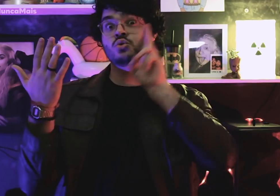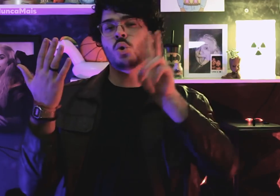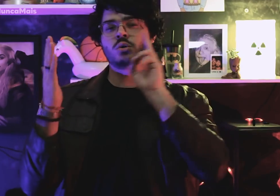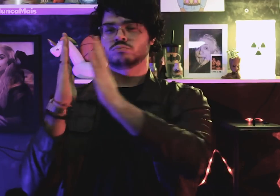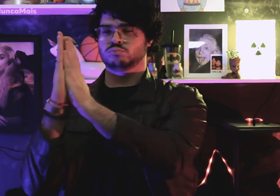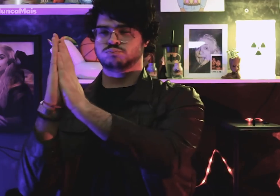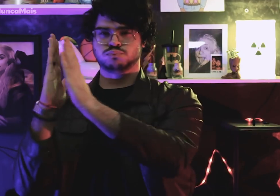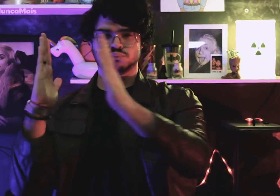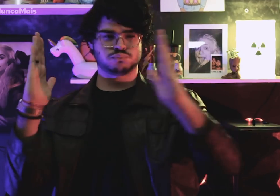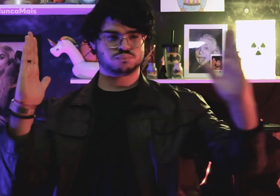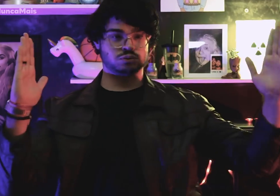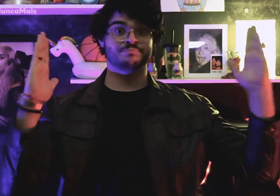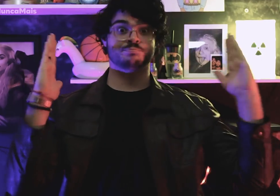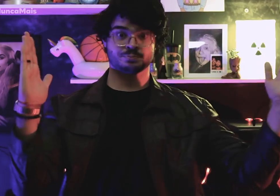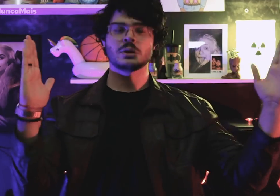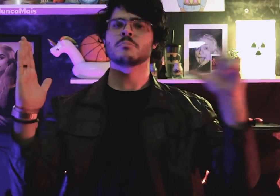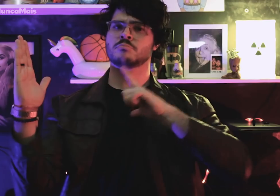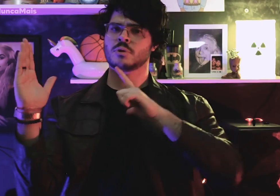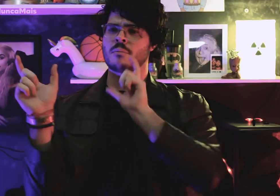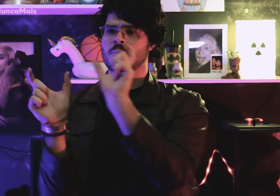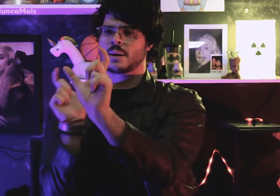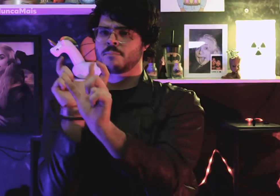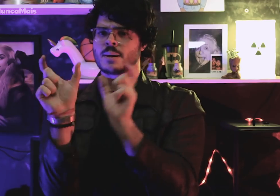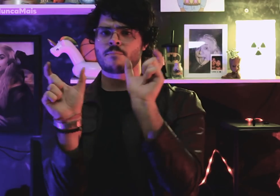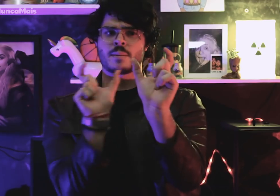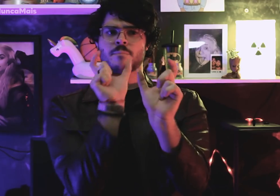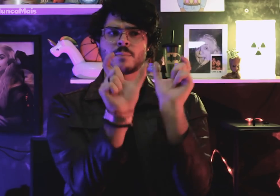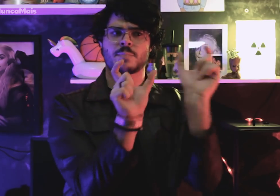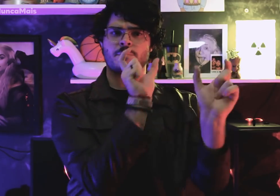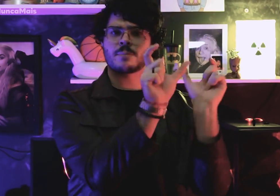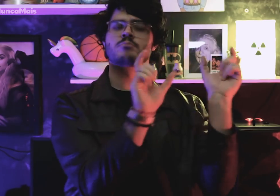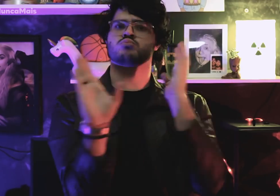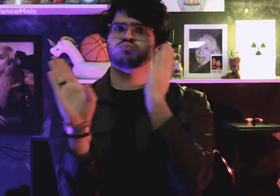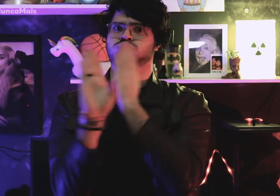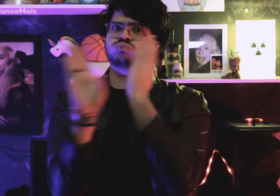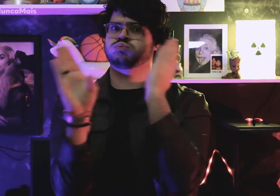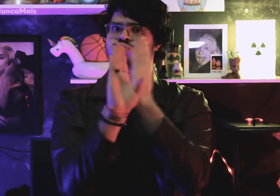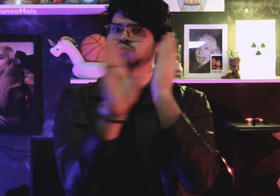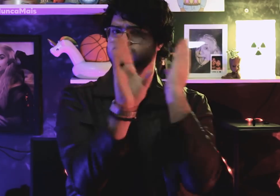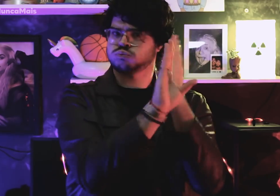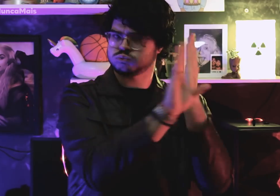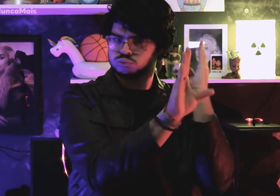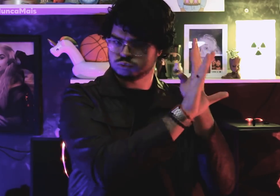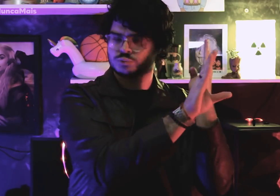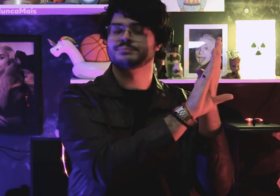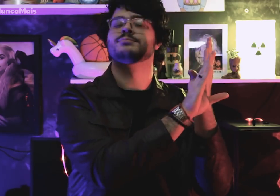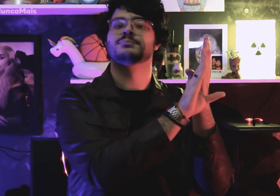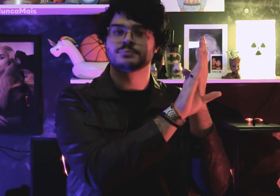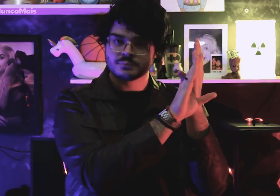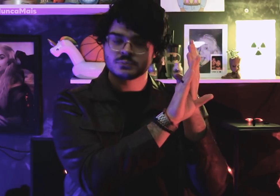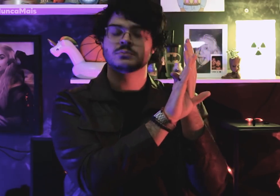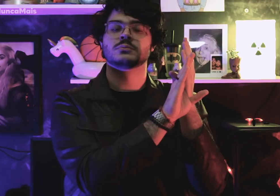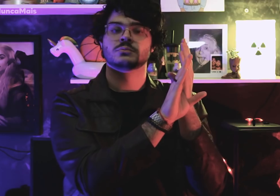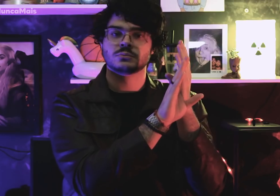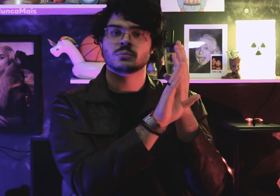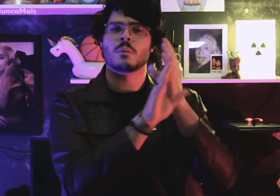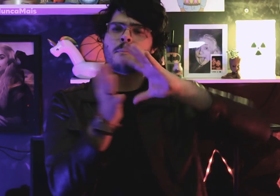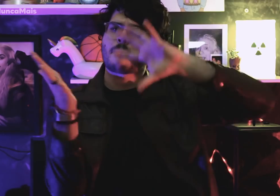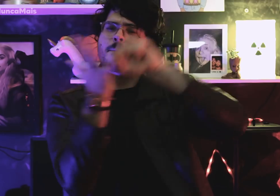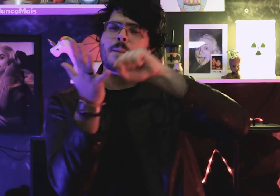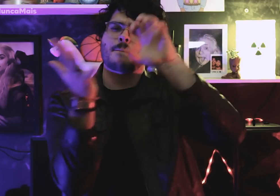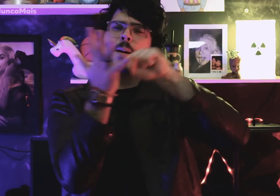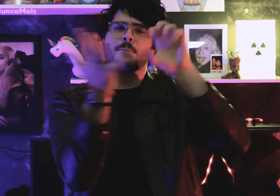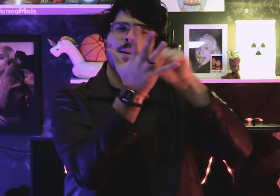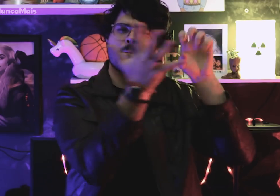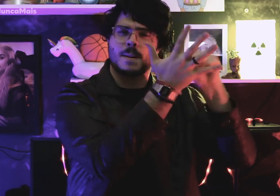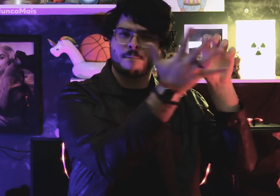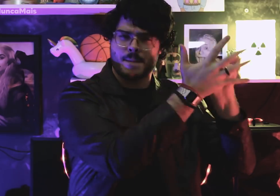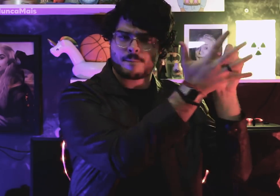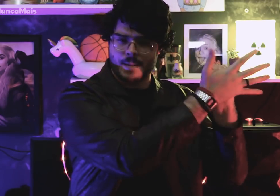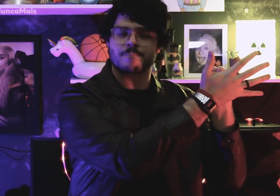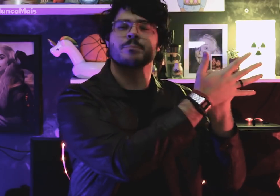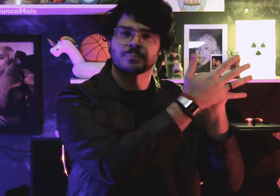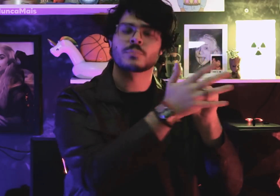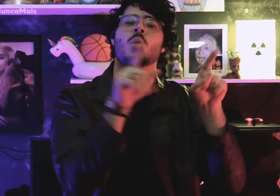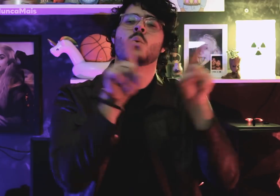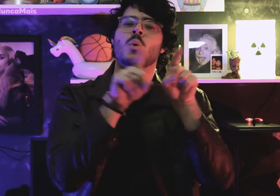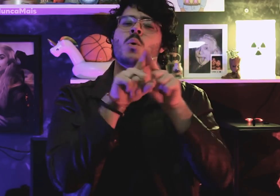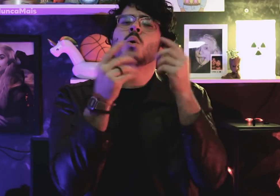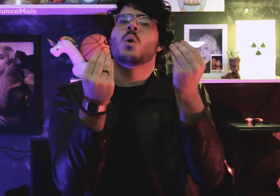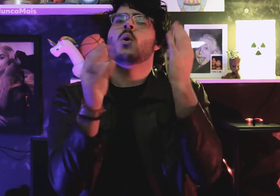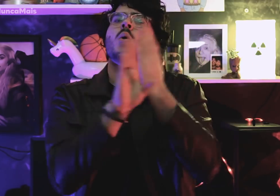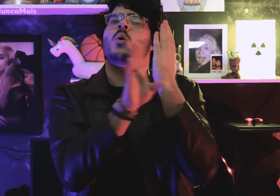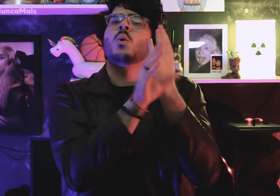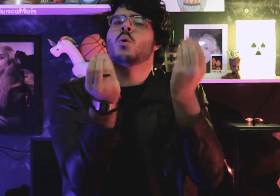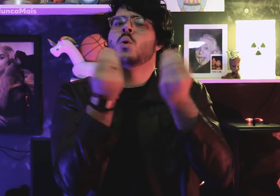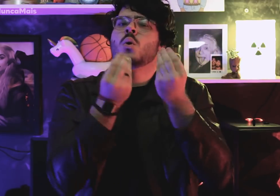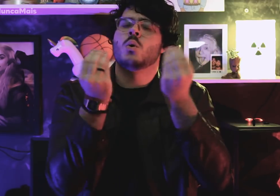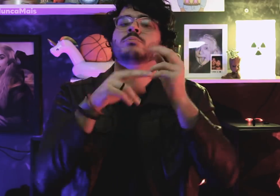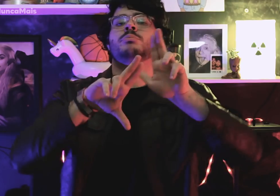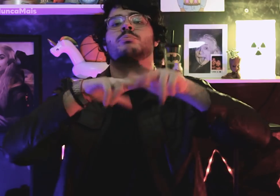Many parts of this story have been discovered and recorded